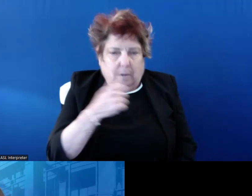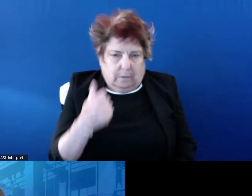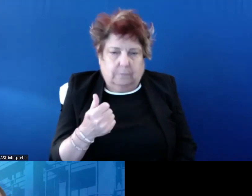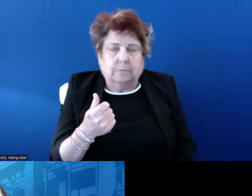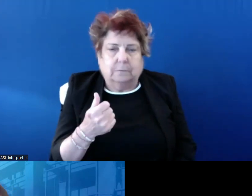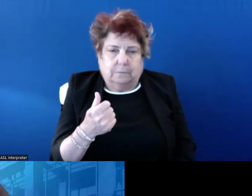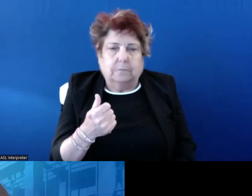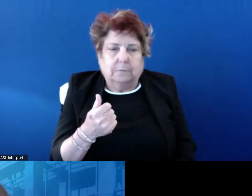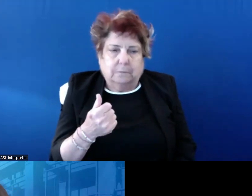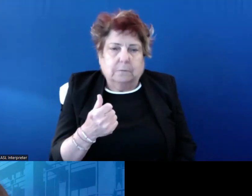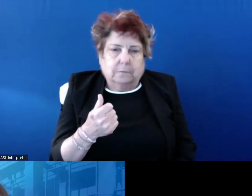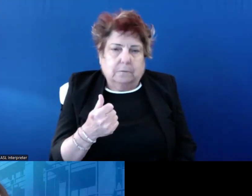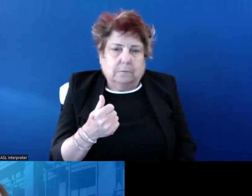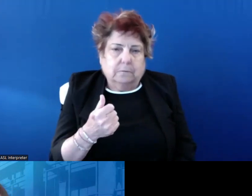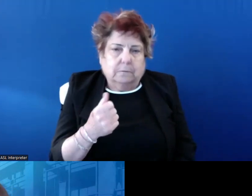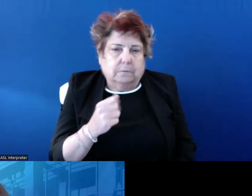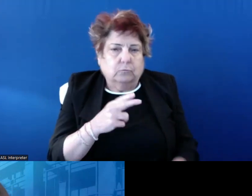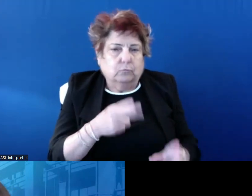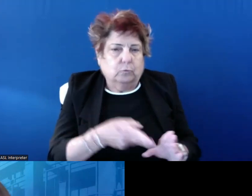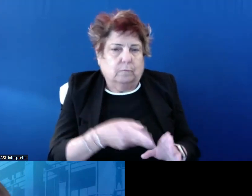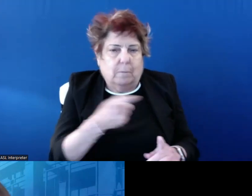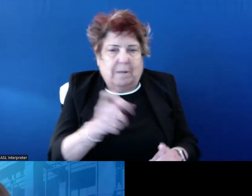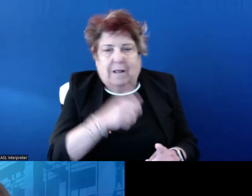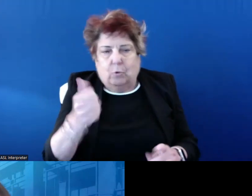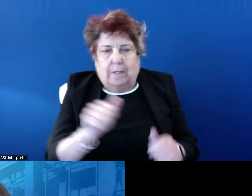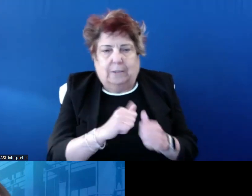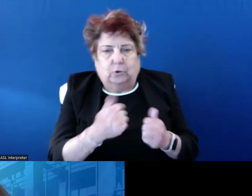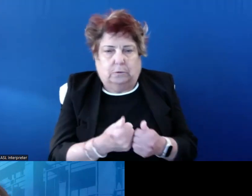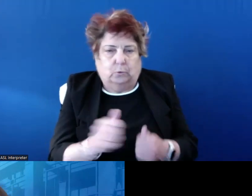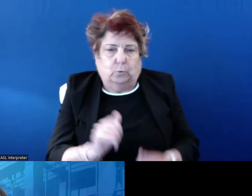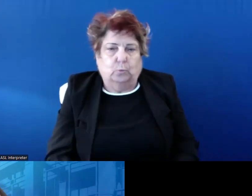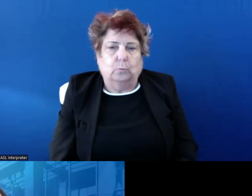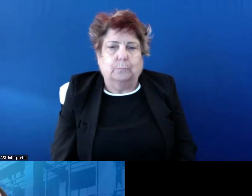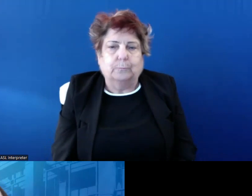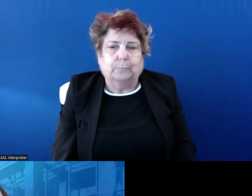well. RYAN ELZA: Thank you, Martha.